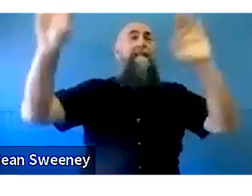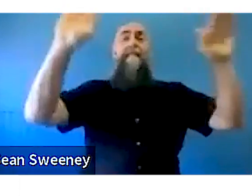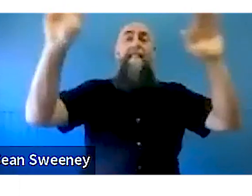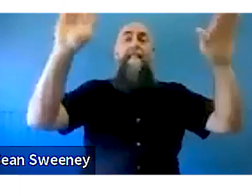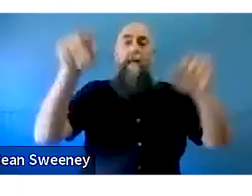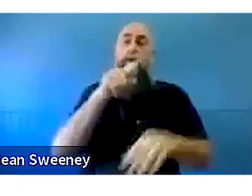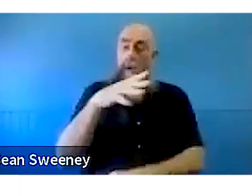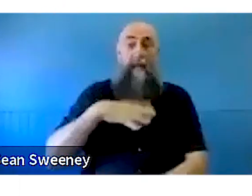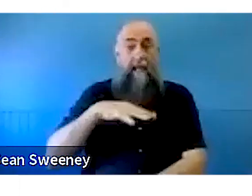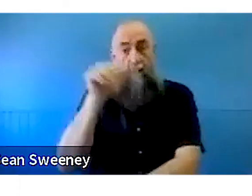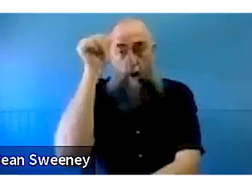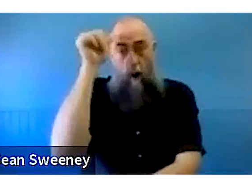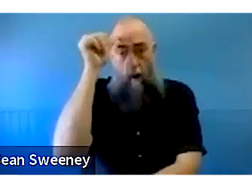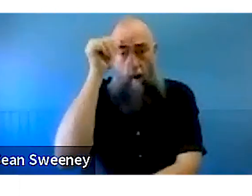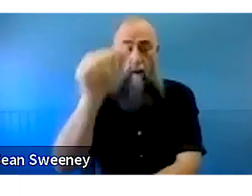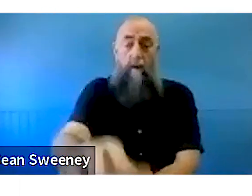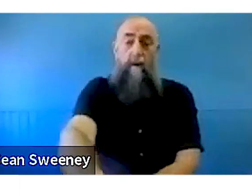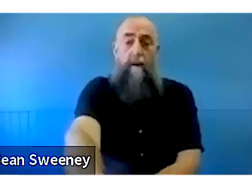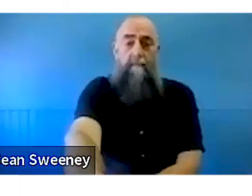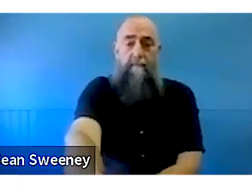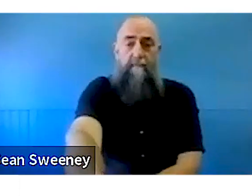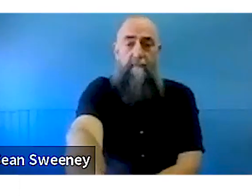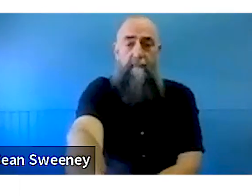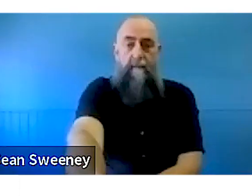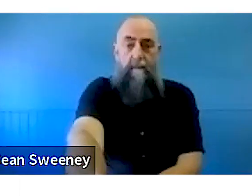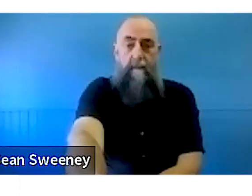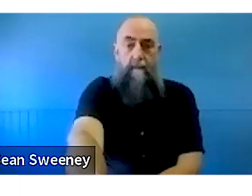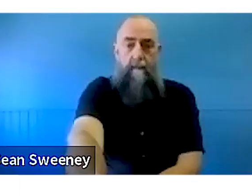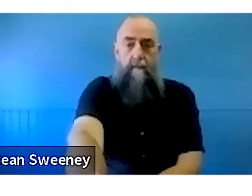Because, if you are not, then you need to do better.